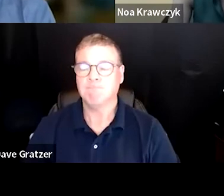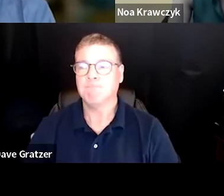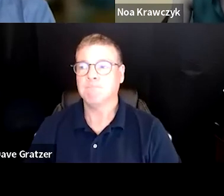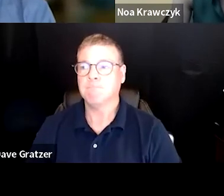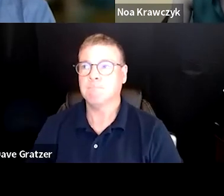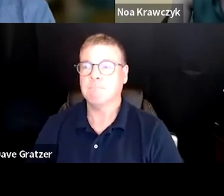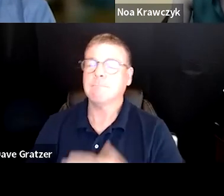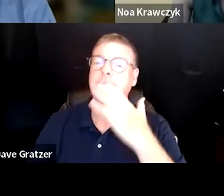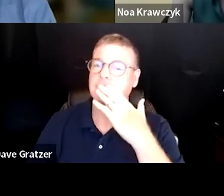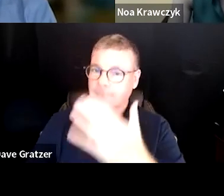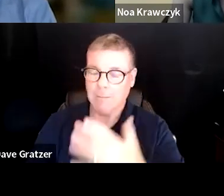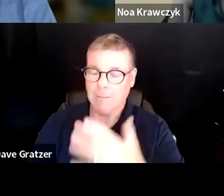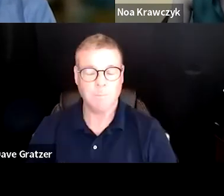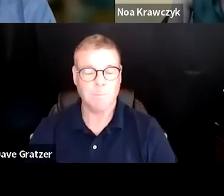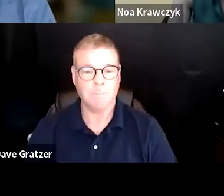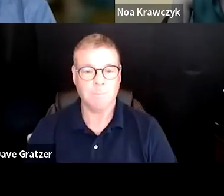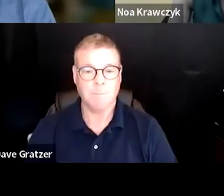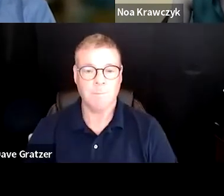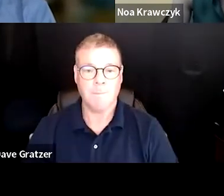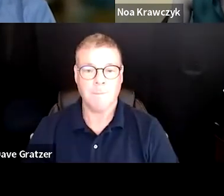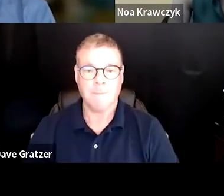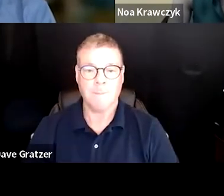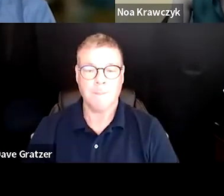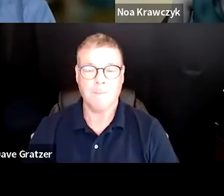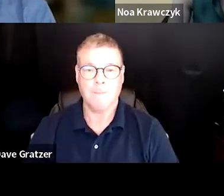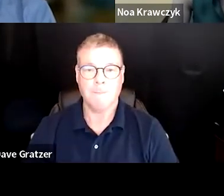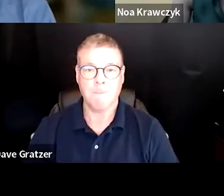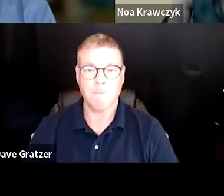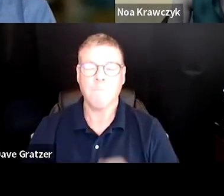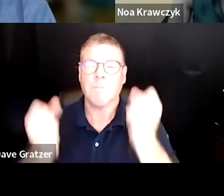Thank you. A number of questions came in